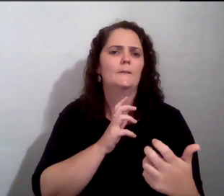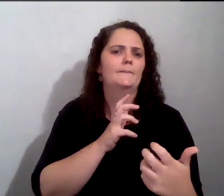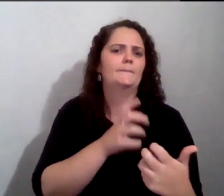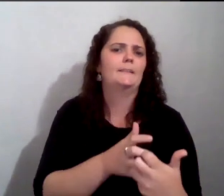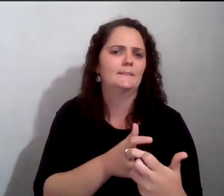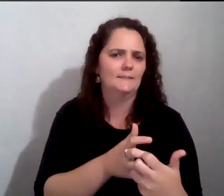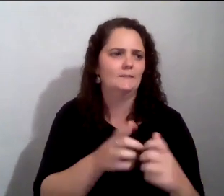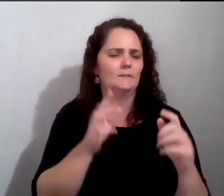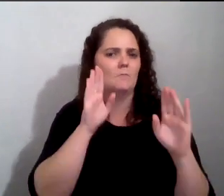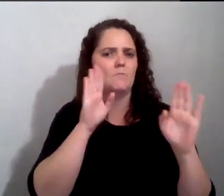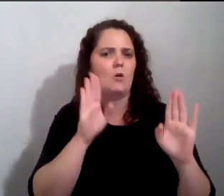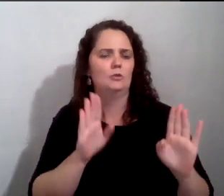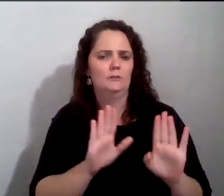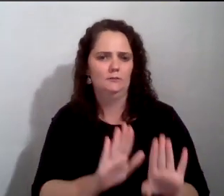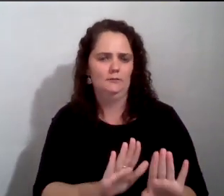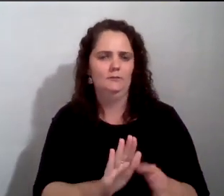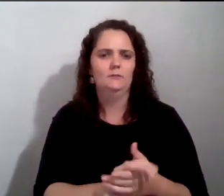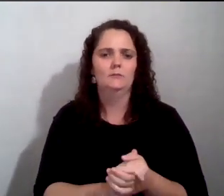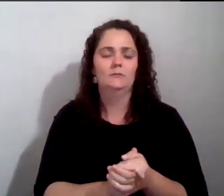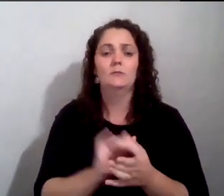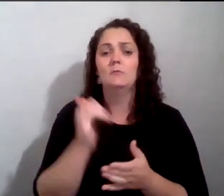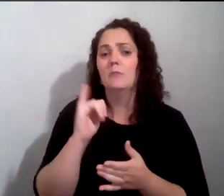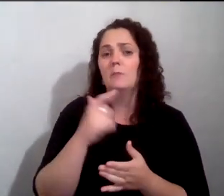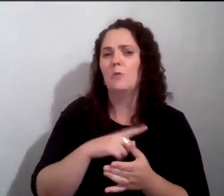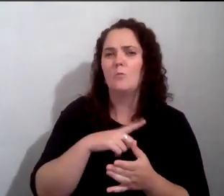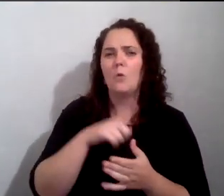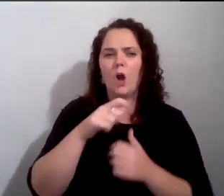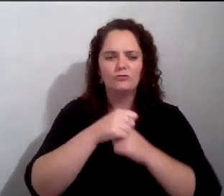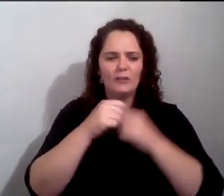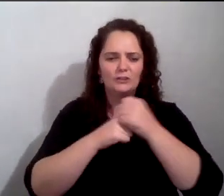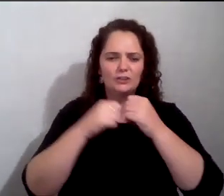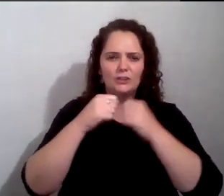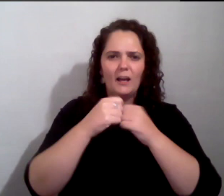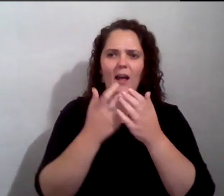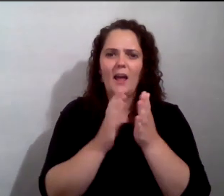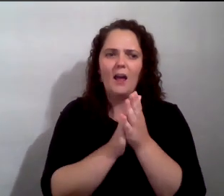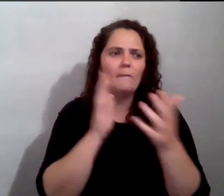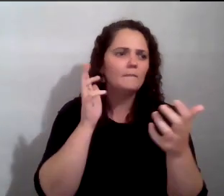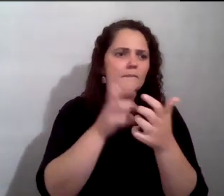fit easily within a scientific paradigm or a departmental structure nor canon